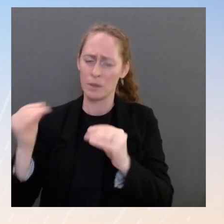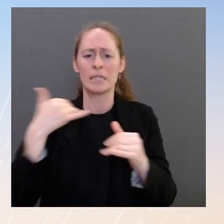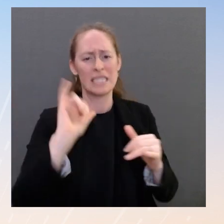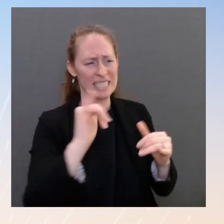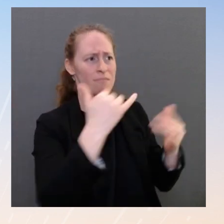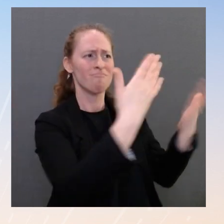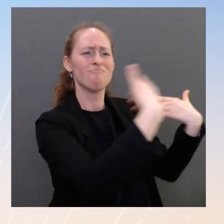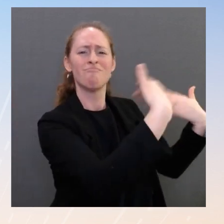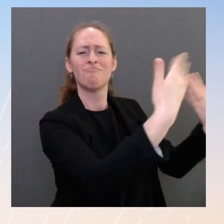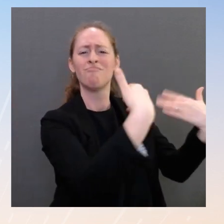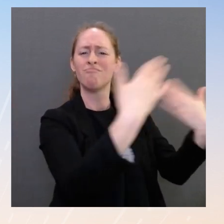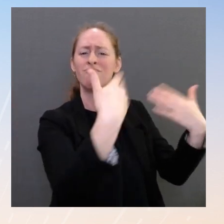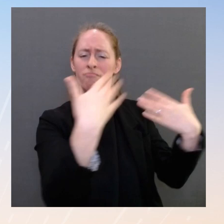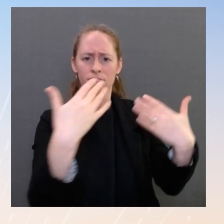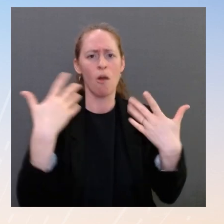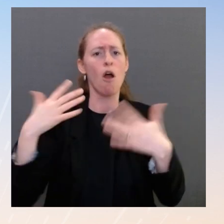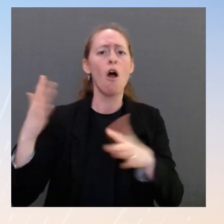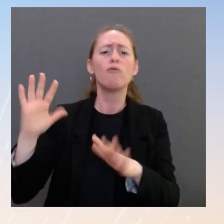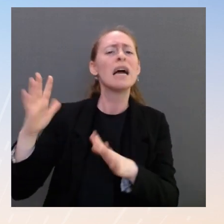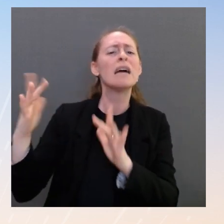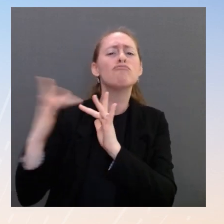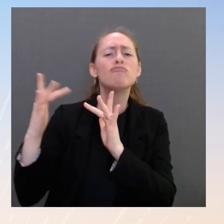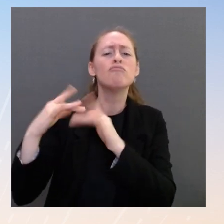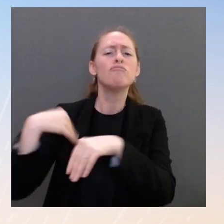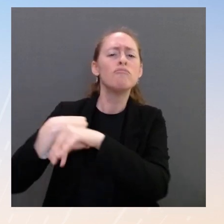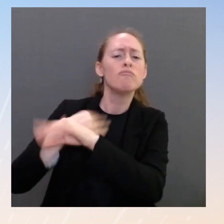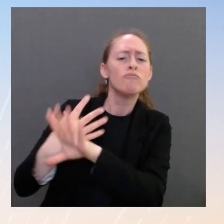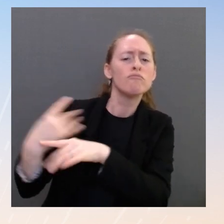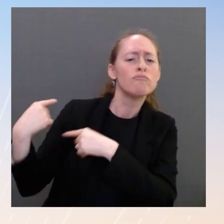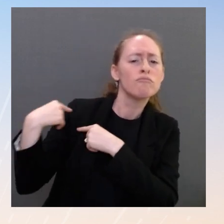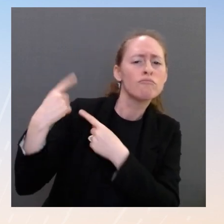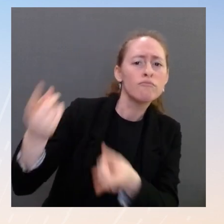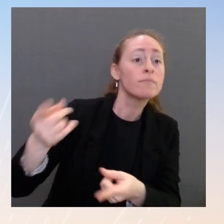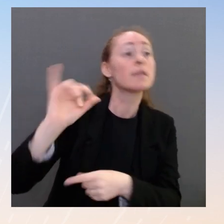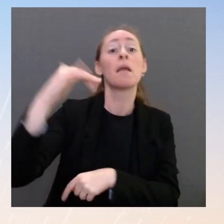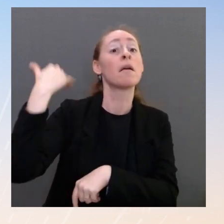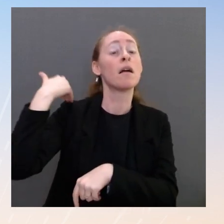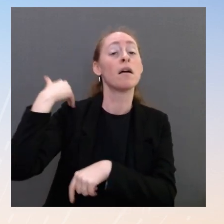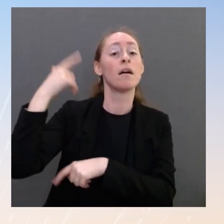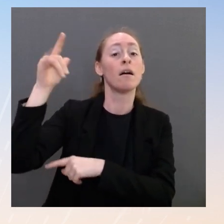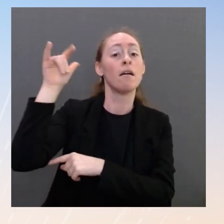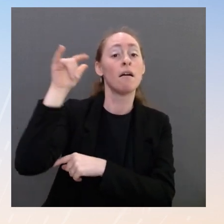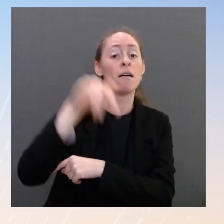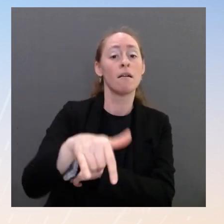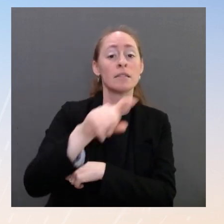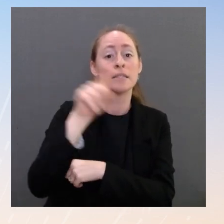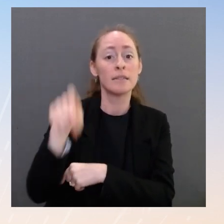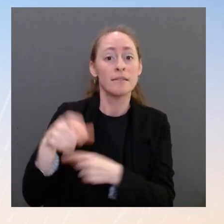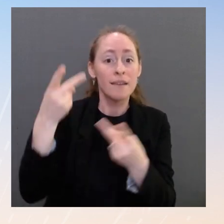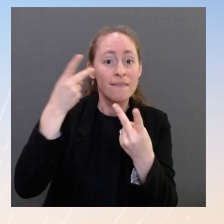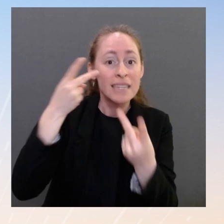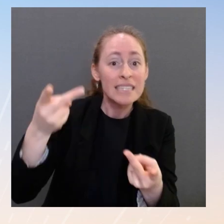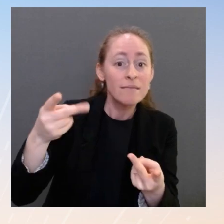when he went and traveled to Texas. And again, I know he was intending to reach out to them this morning as well. Go ahead.